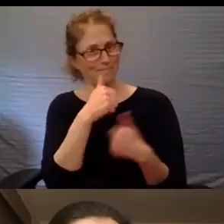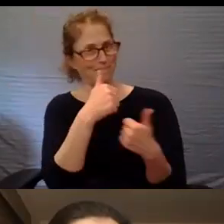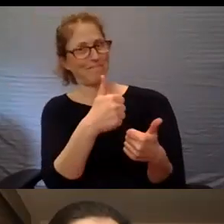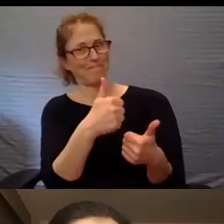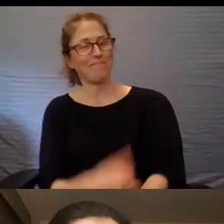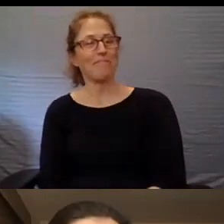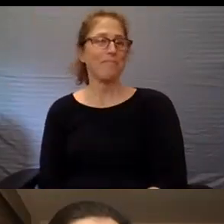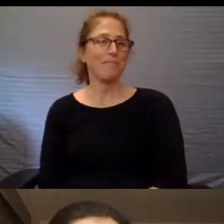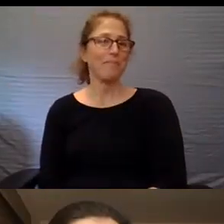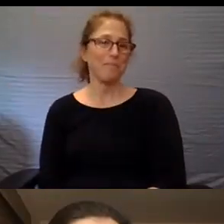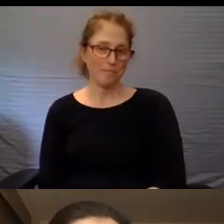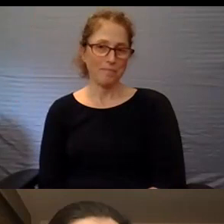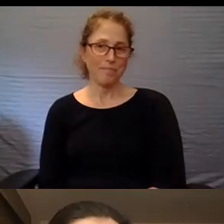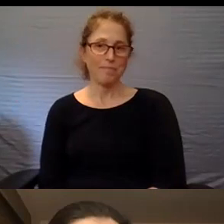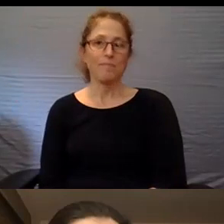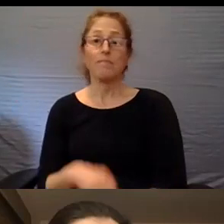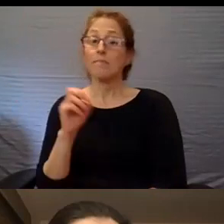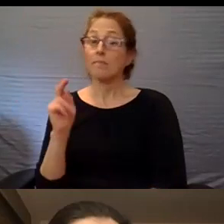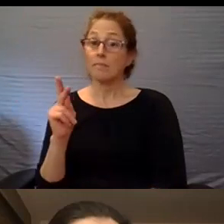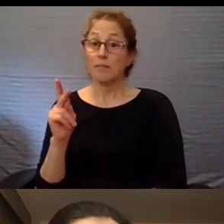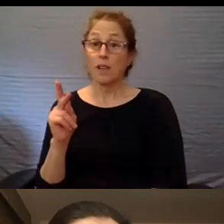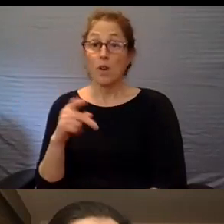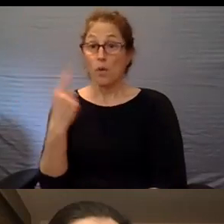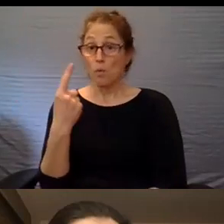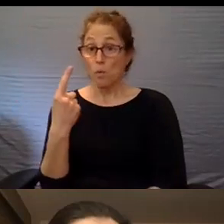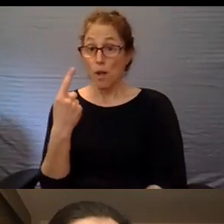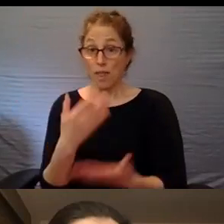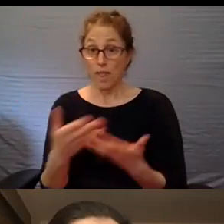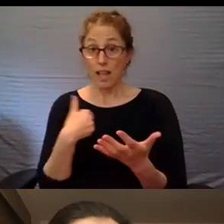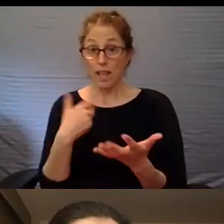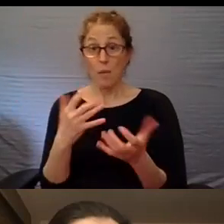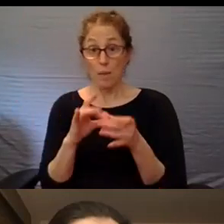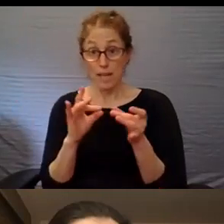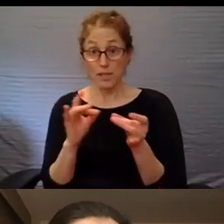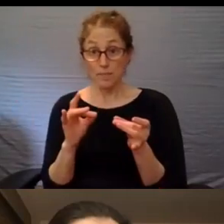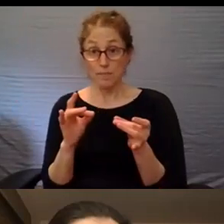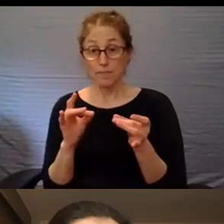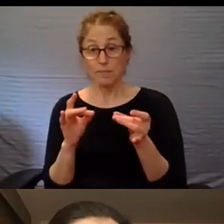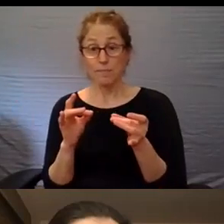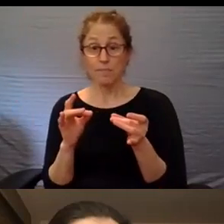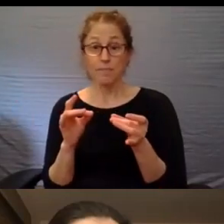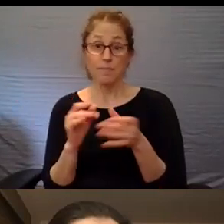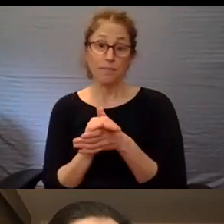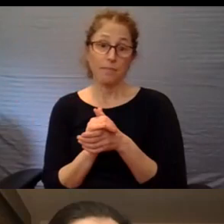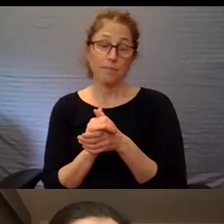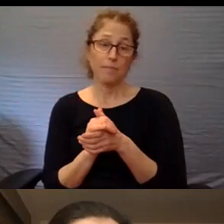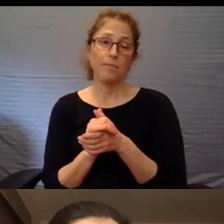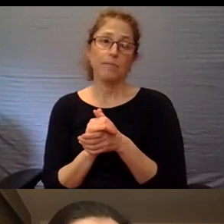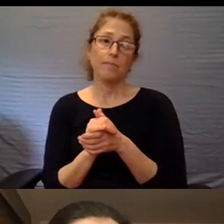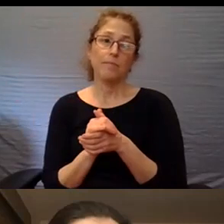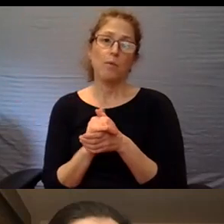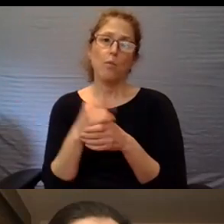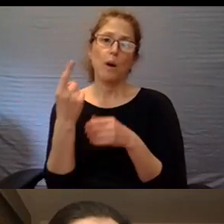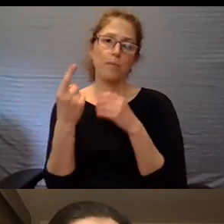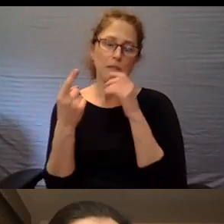One other thing I wanted to mention is that one of the problems with